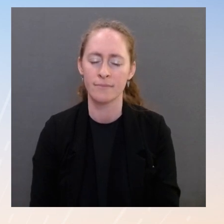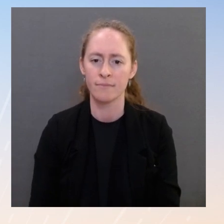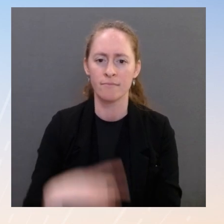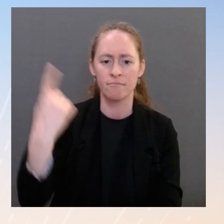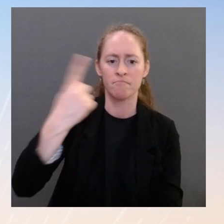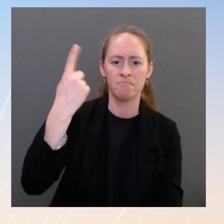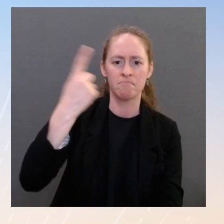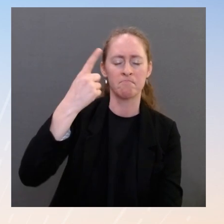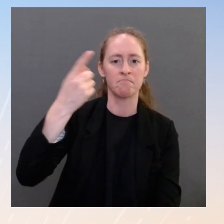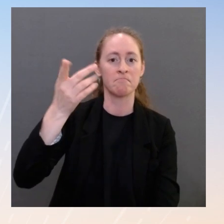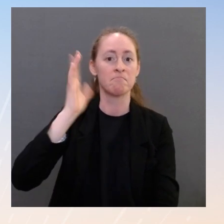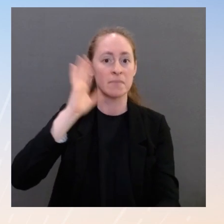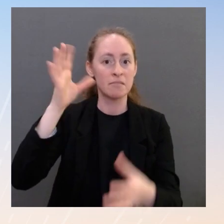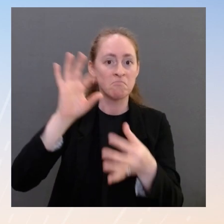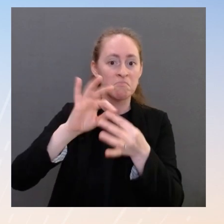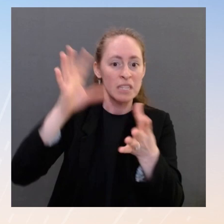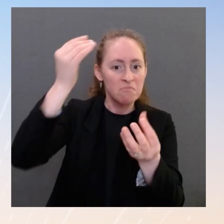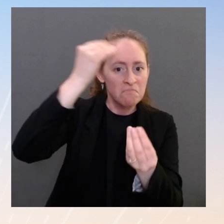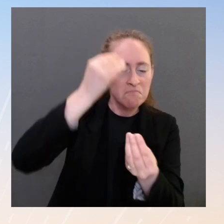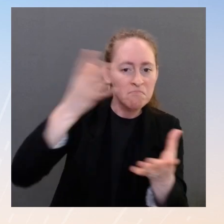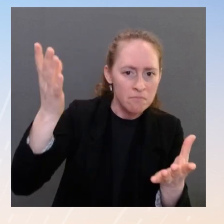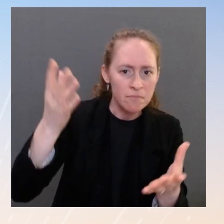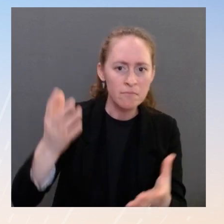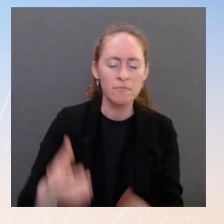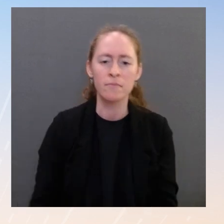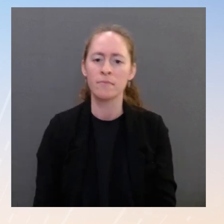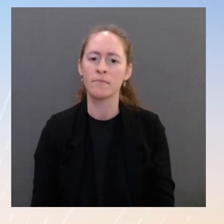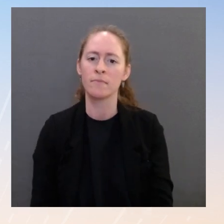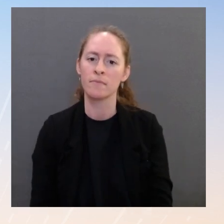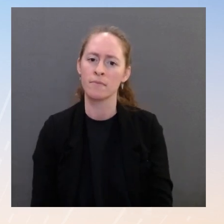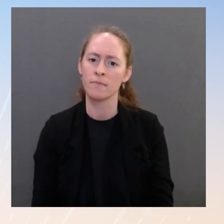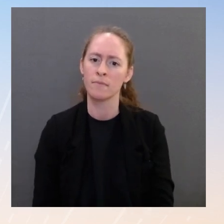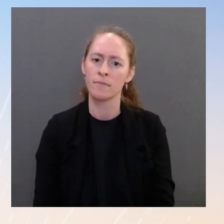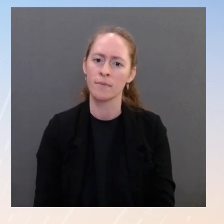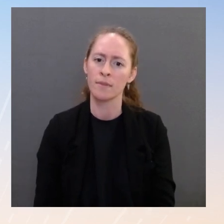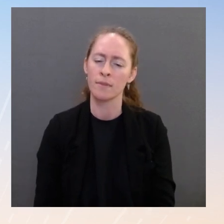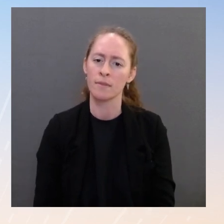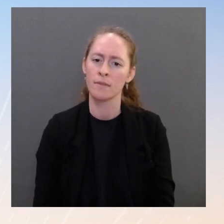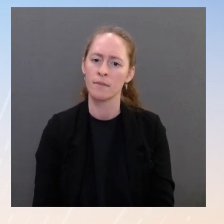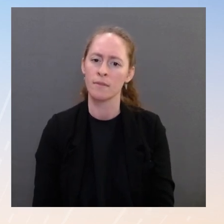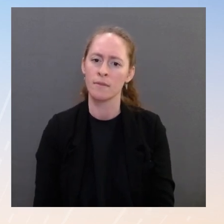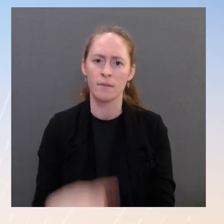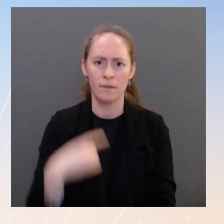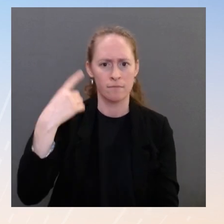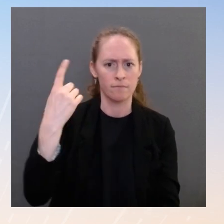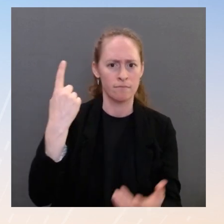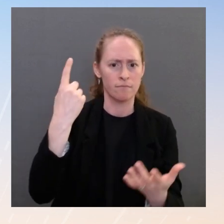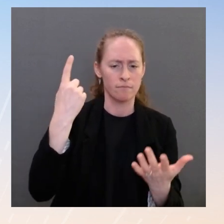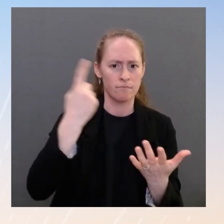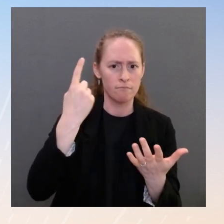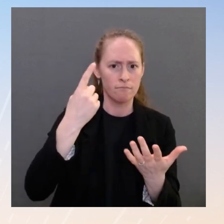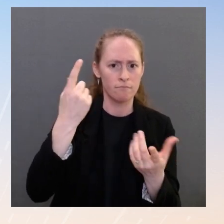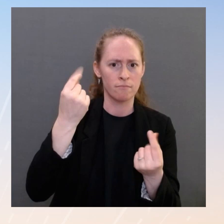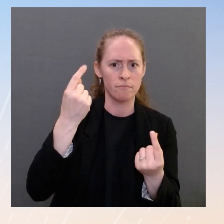will there be anything changing any of the COVID-related requests that are previous? Is the only -- are the only new materials